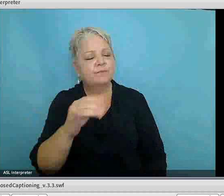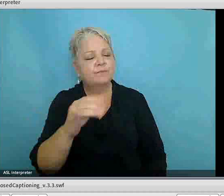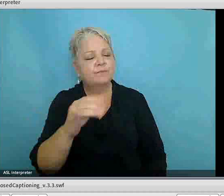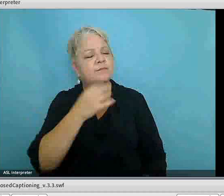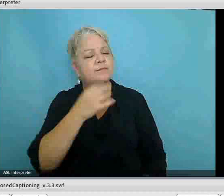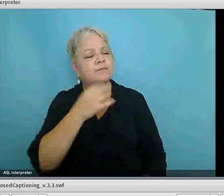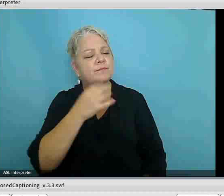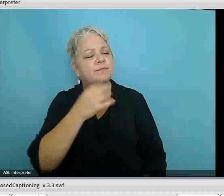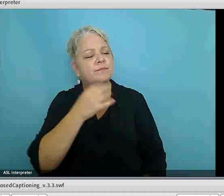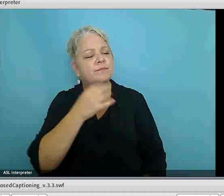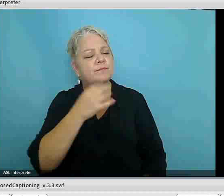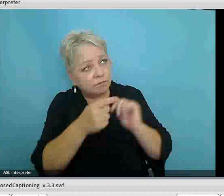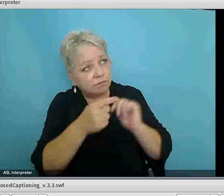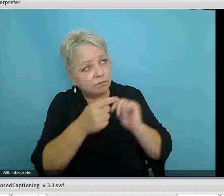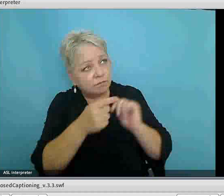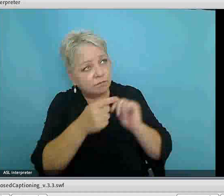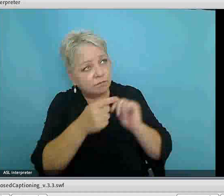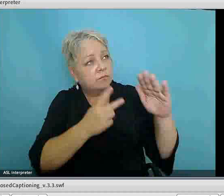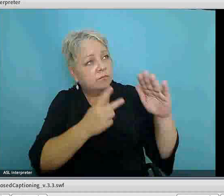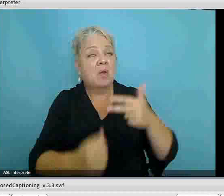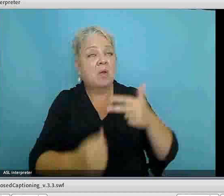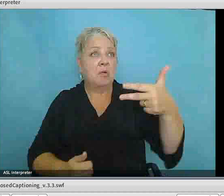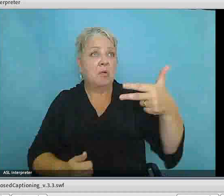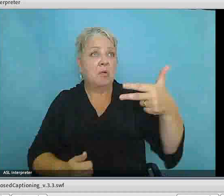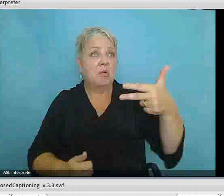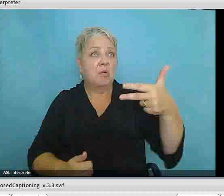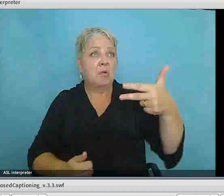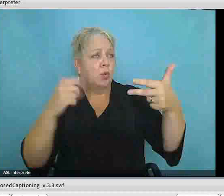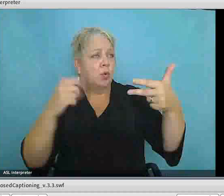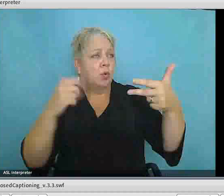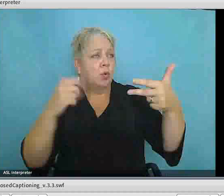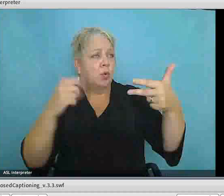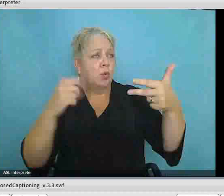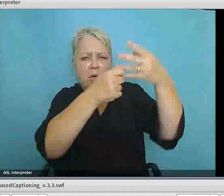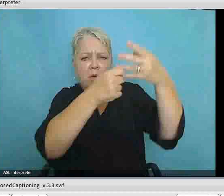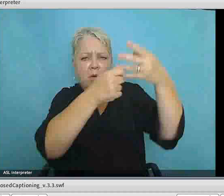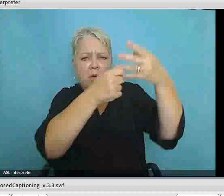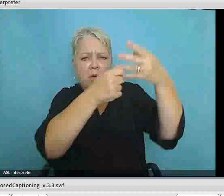Well, I think, you know, that's a distinct possibility.